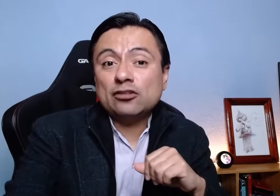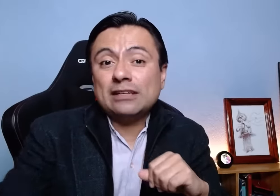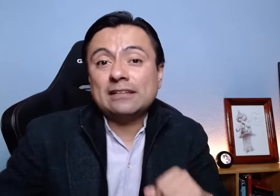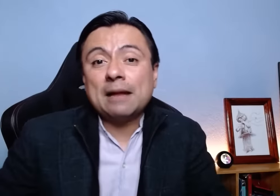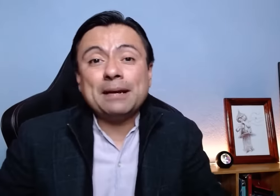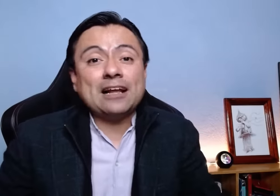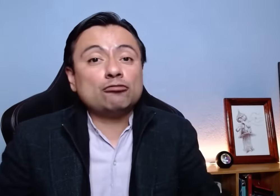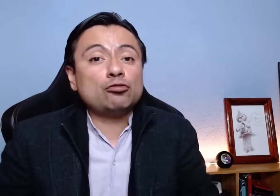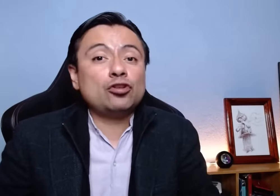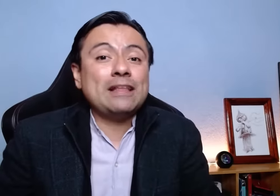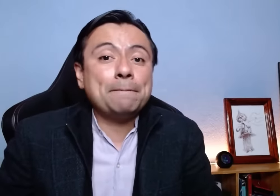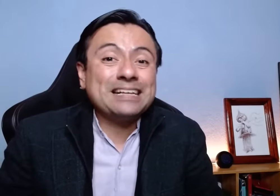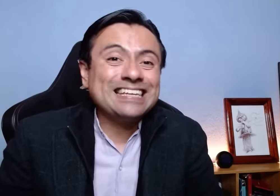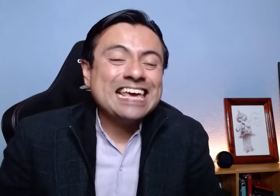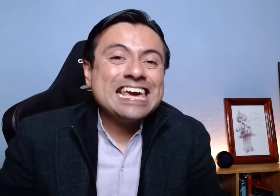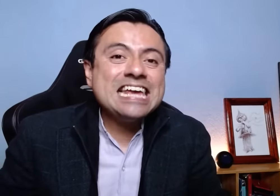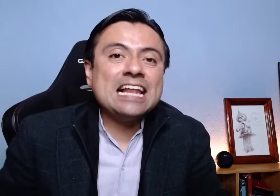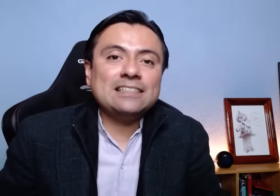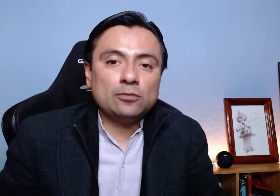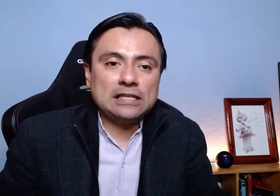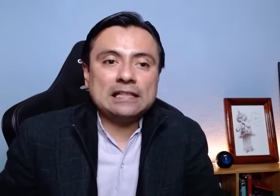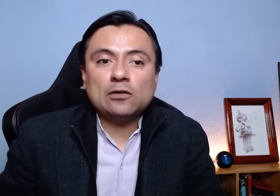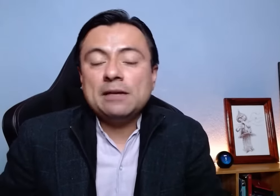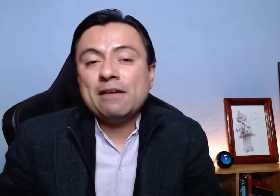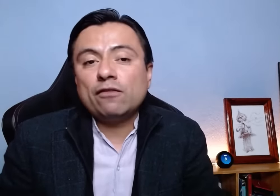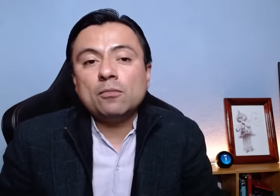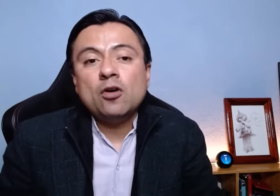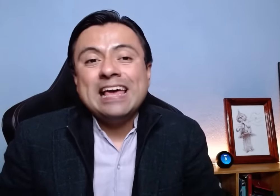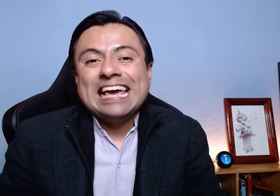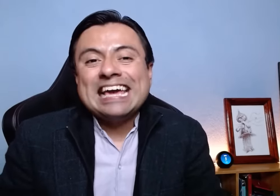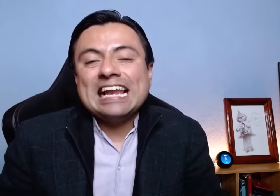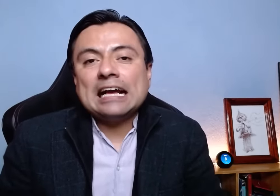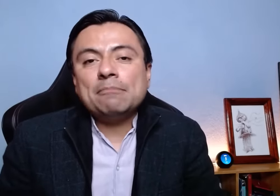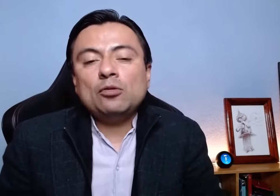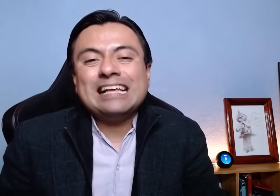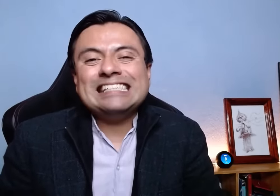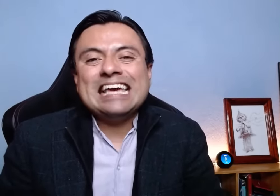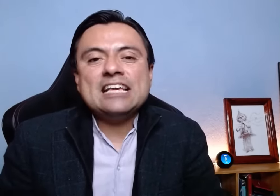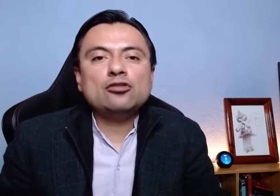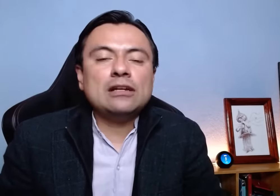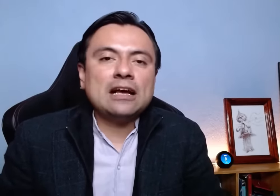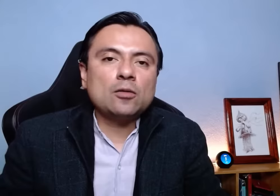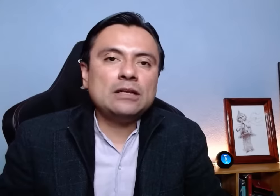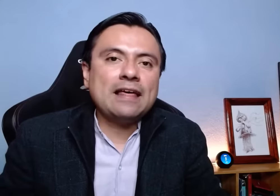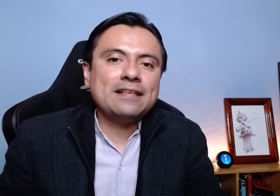State coordination for construction of peace and security of Colima reported that the capture was made in